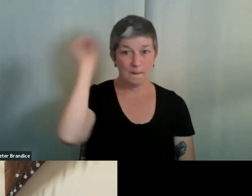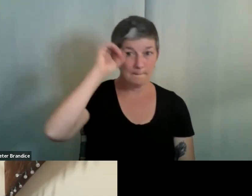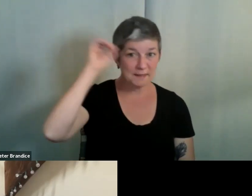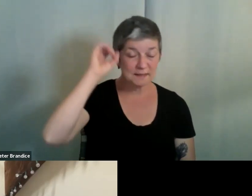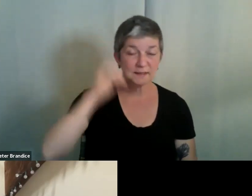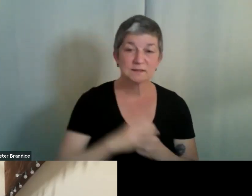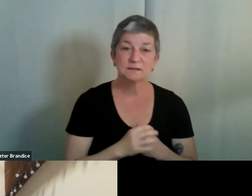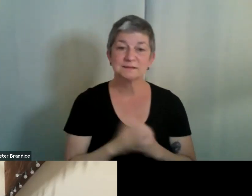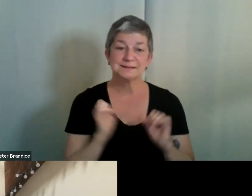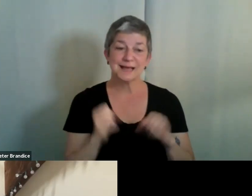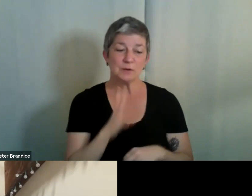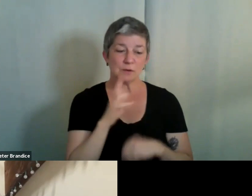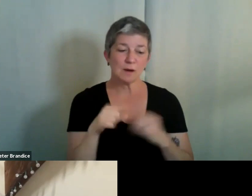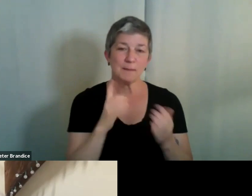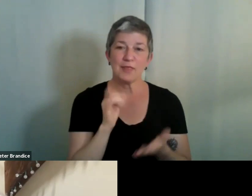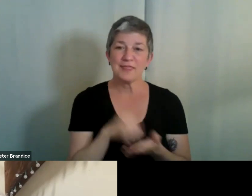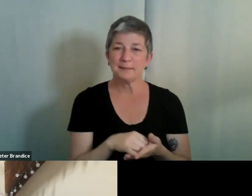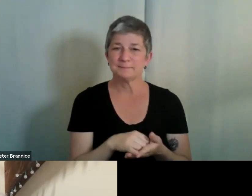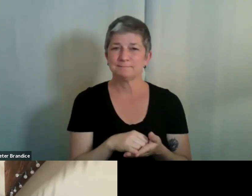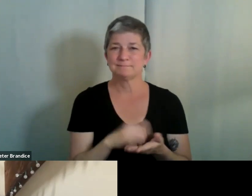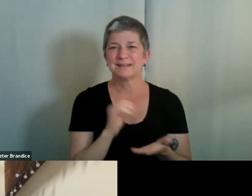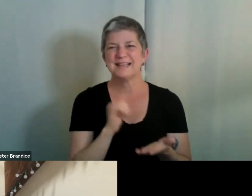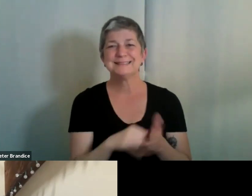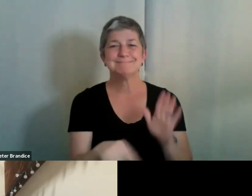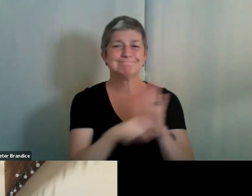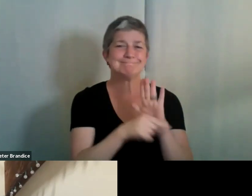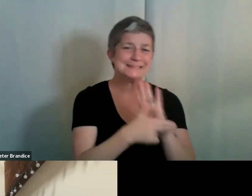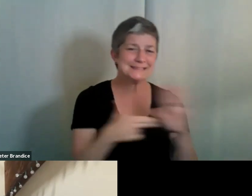Can you talk about that? Is it stigma? Is it non awareness? Is